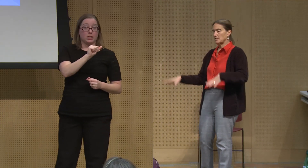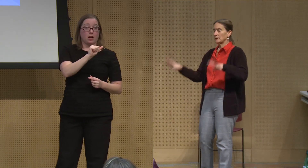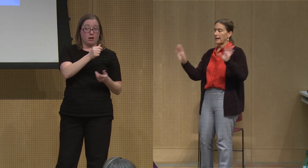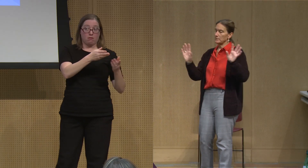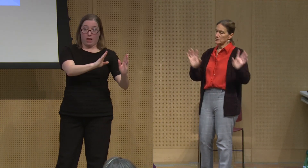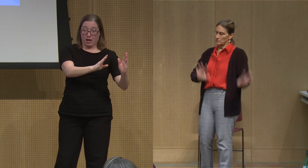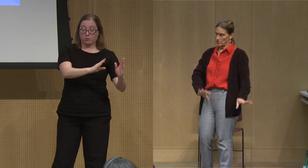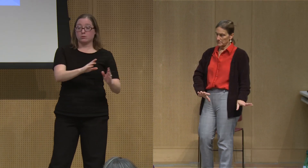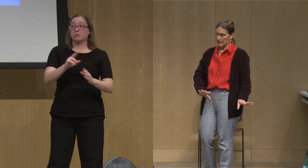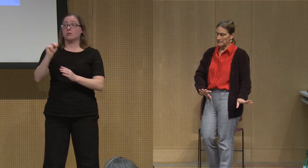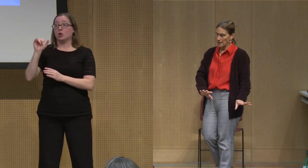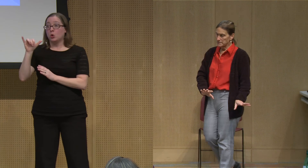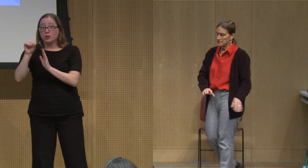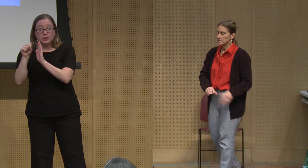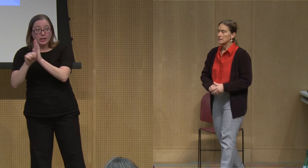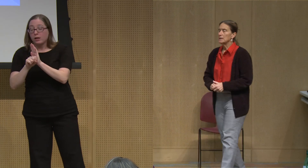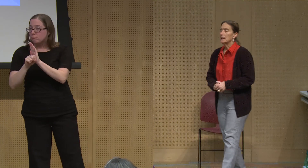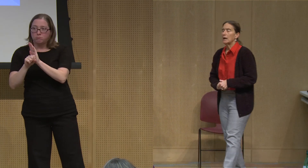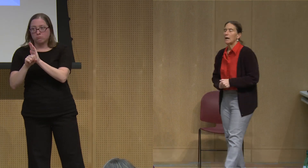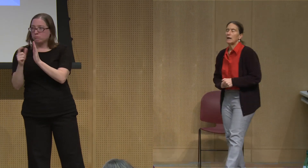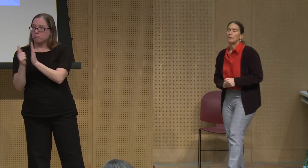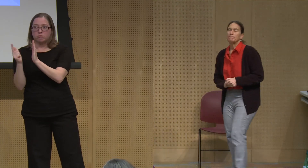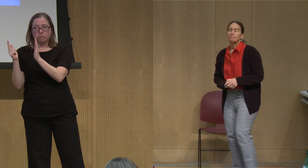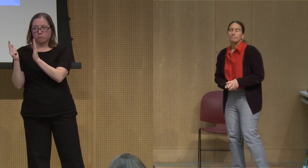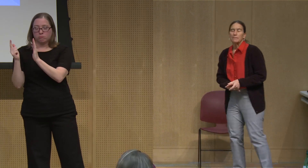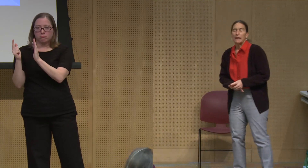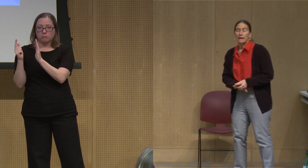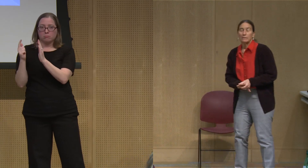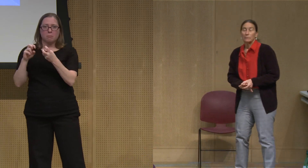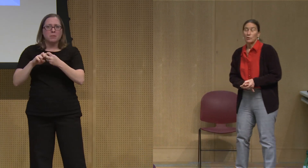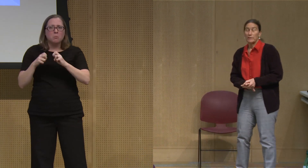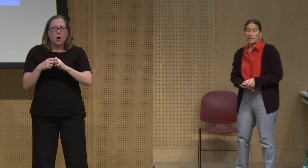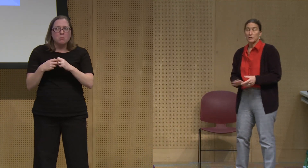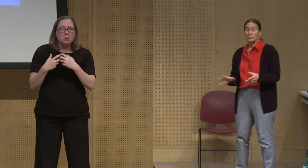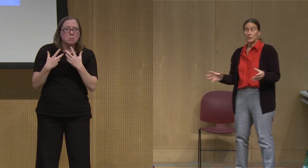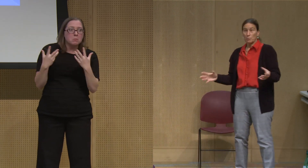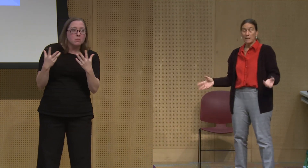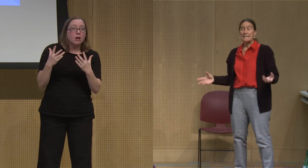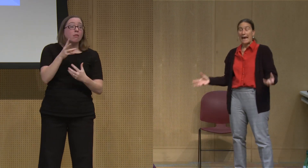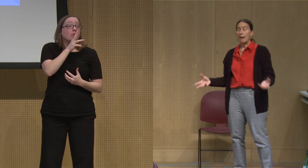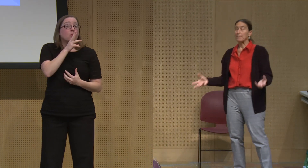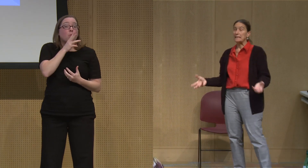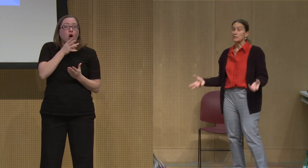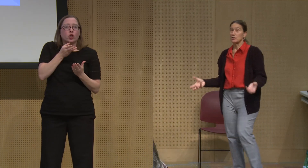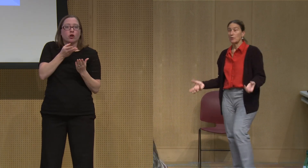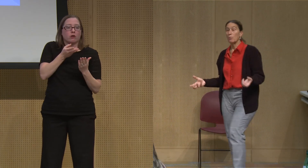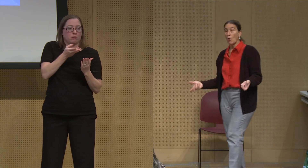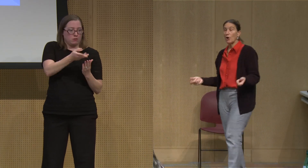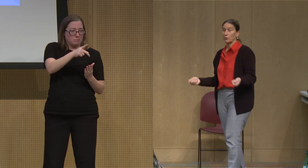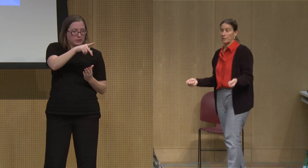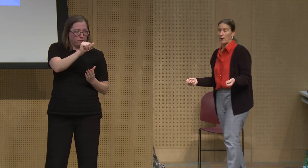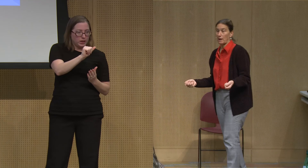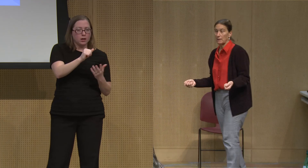NEW YORK STATE DOESN'T, UM, AND THE ISSUE IS WHAT'S HAPPENING TO THE WATER THERE AND IS THERE